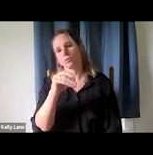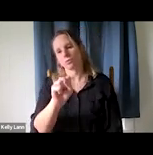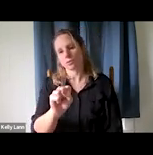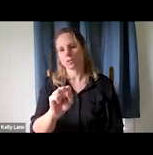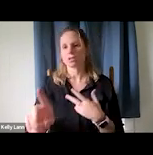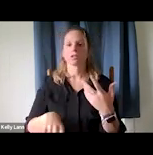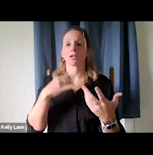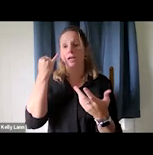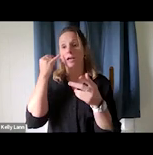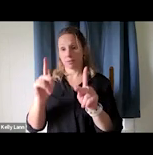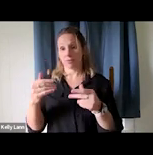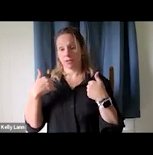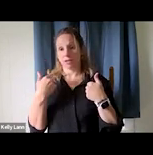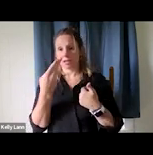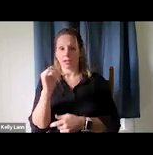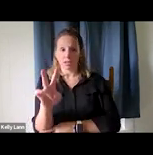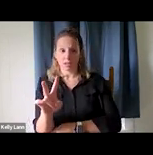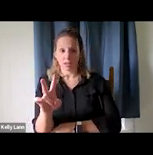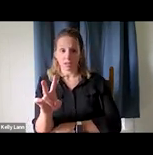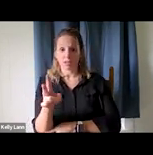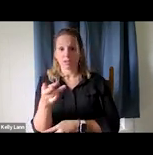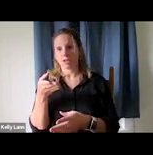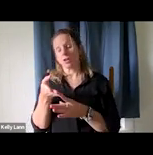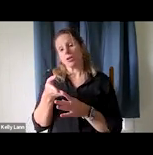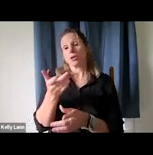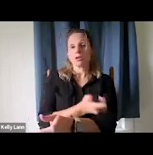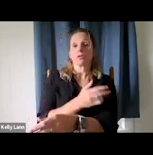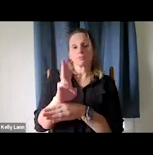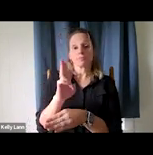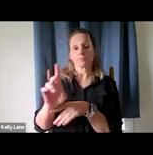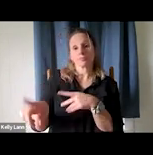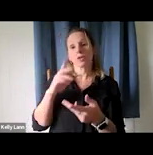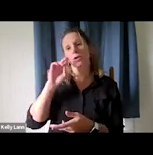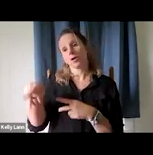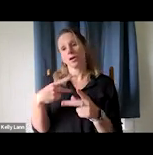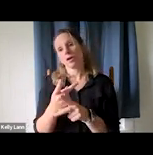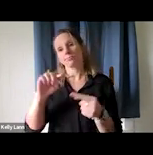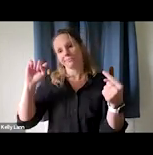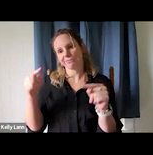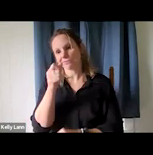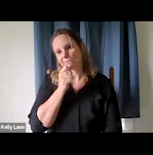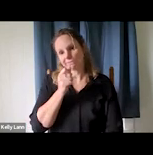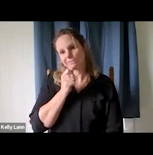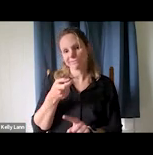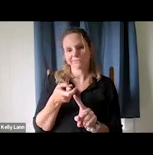if someone acquired HIV through drug use, or any kind of injury suffered in an accident